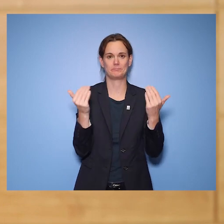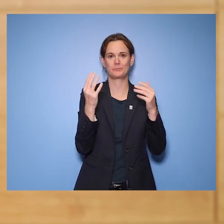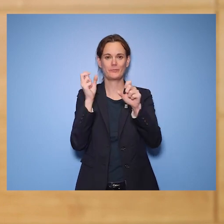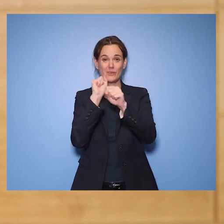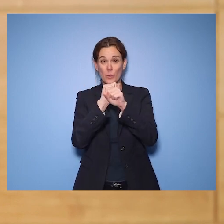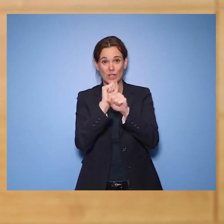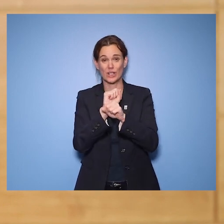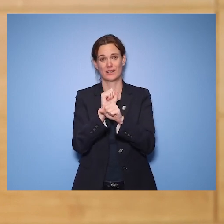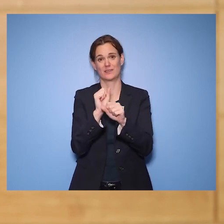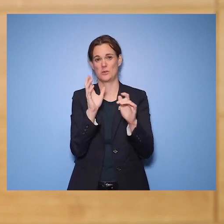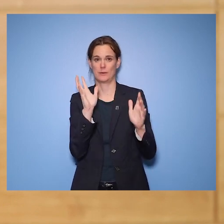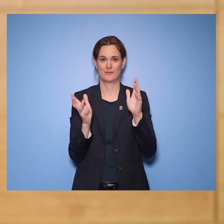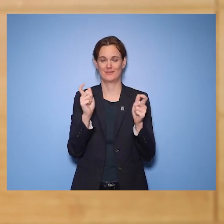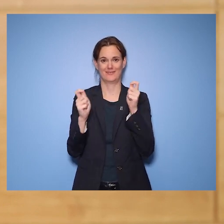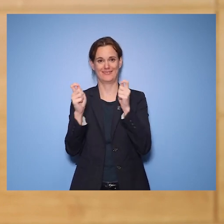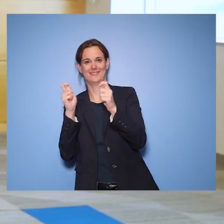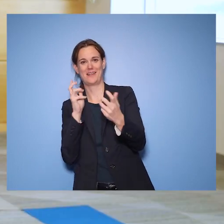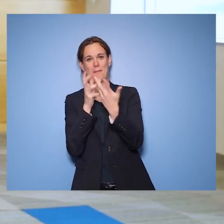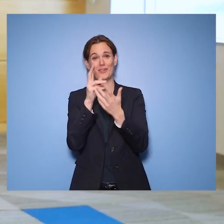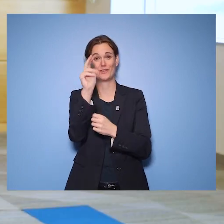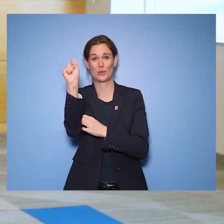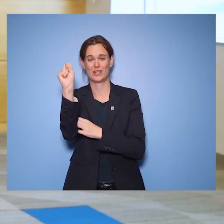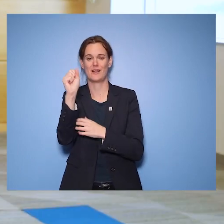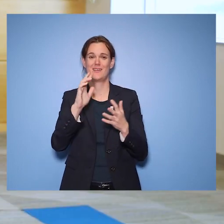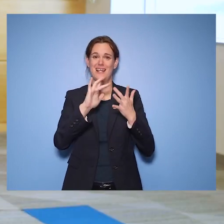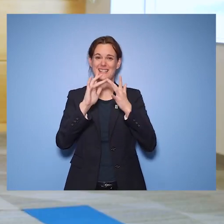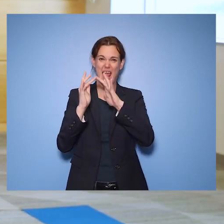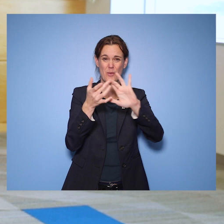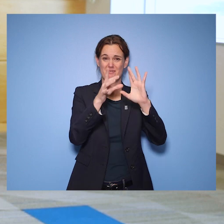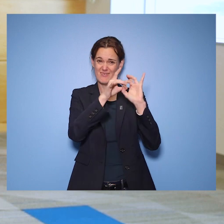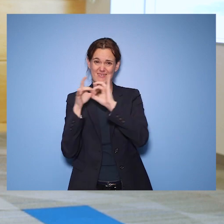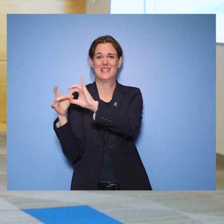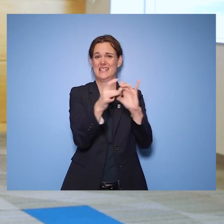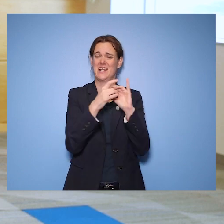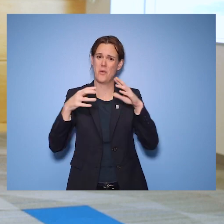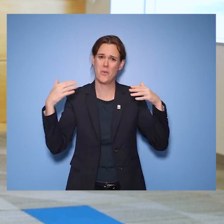and diverse workforce of our province. Our network is robust, our alumni community is